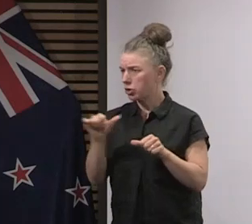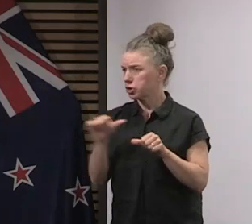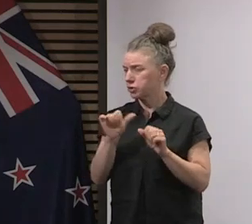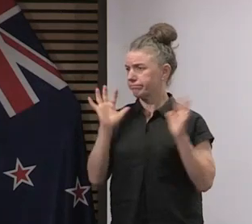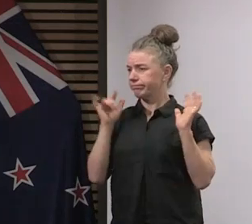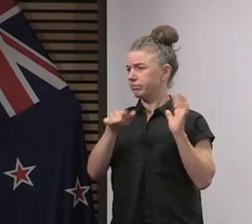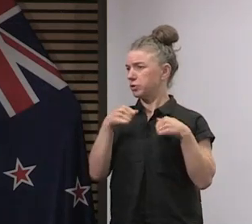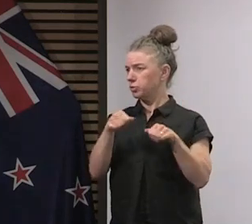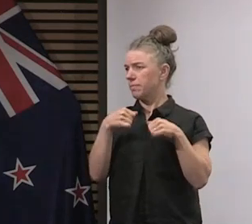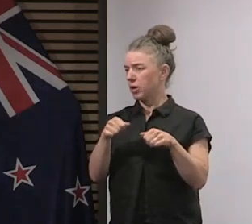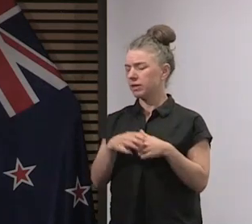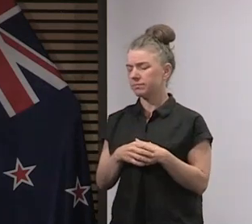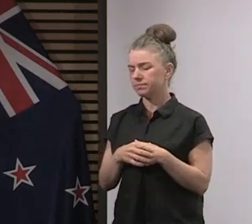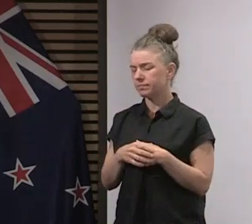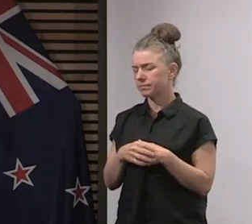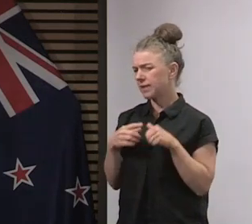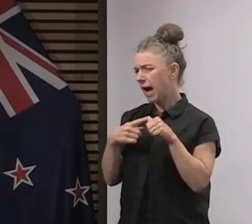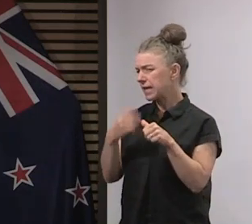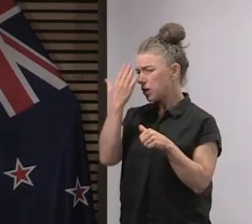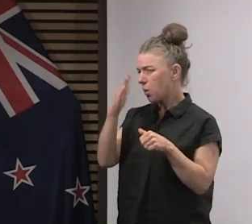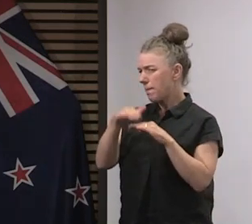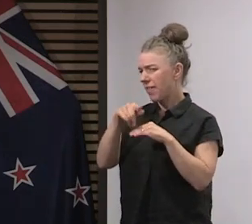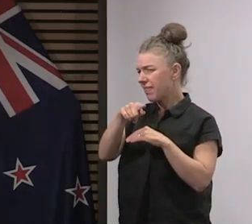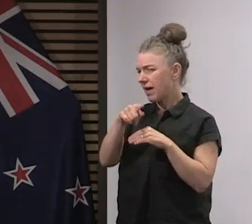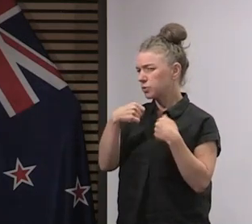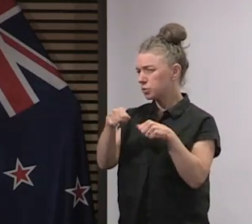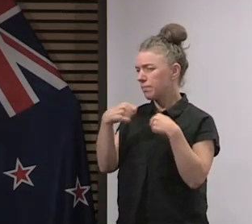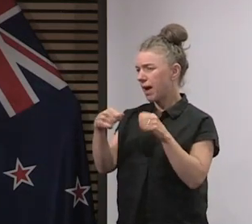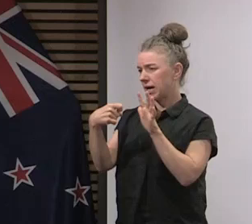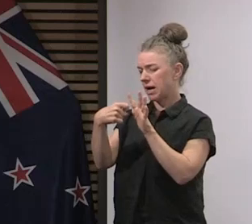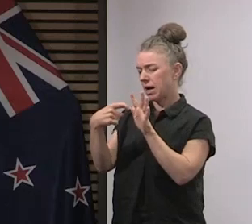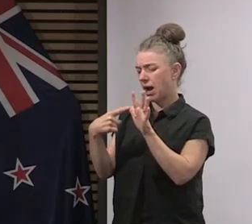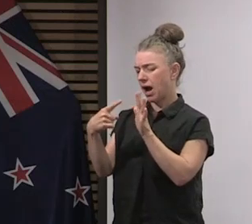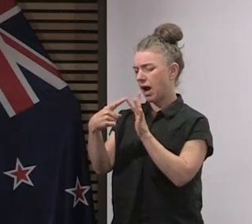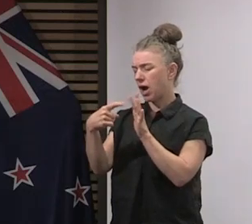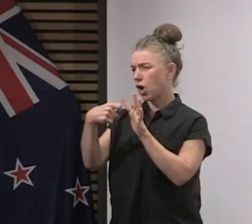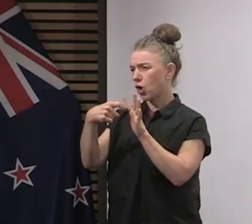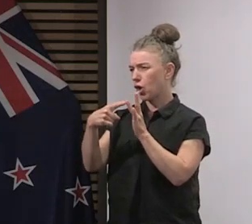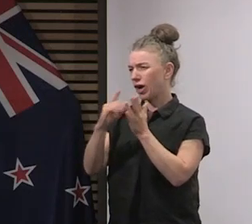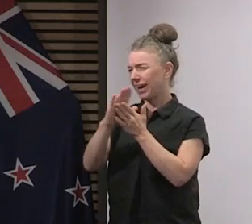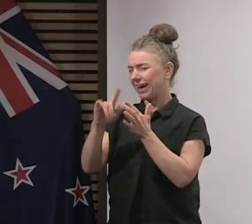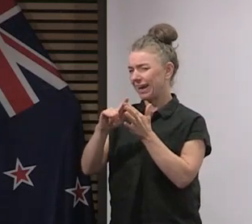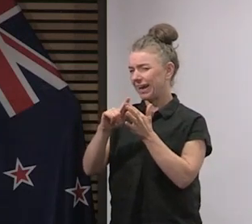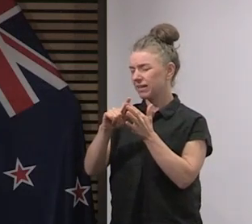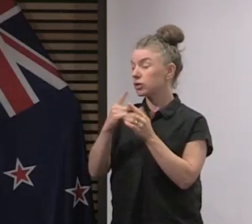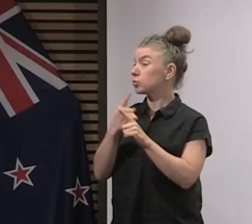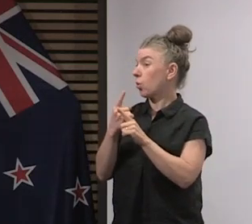still be comfortable shopping there? What more can you tell us about that? I don't